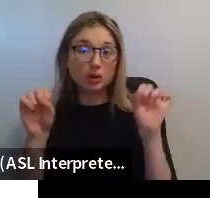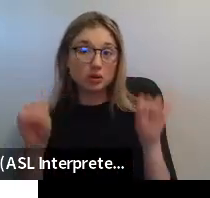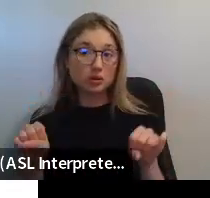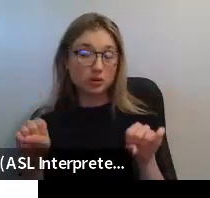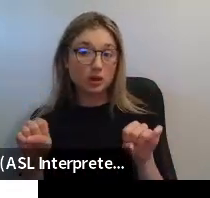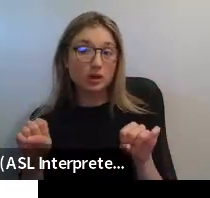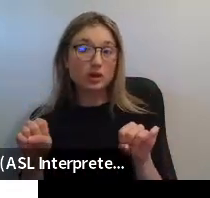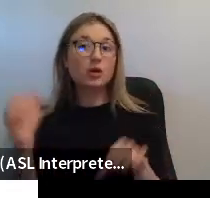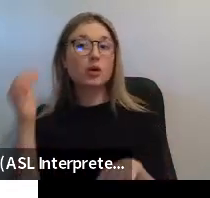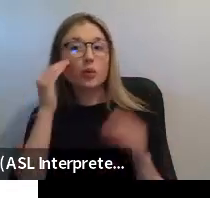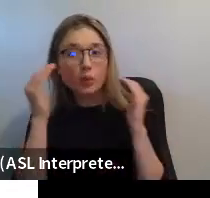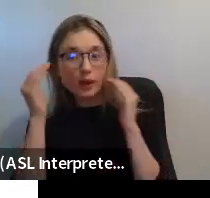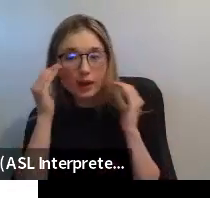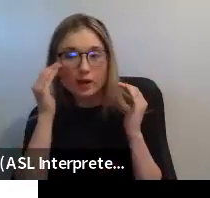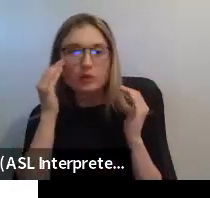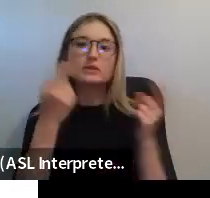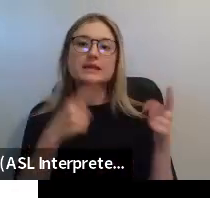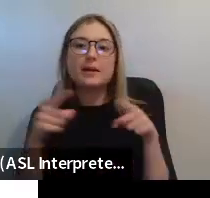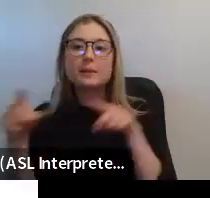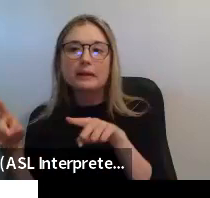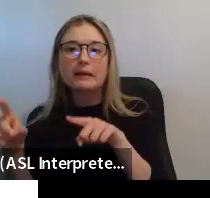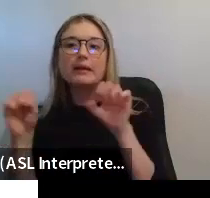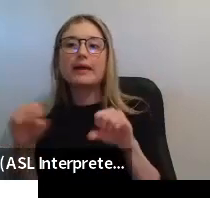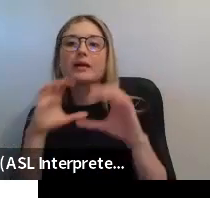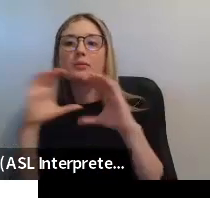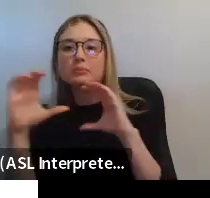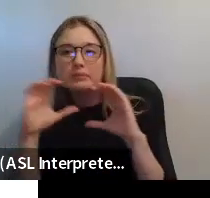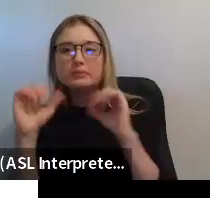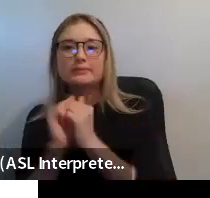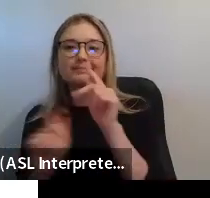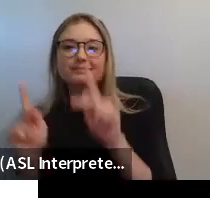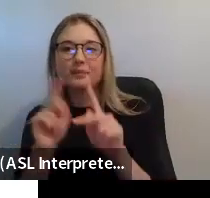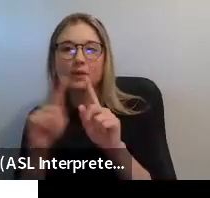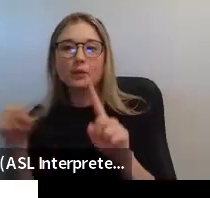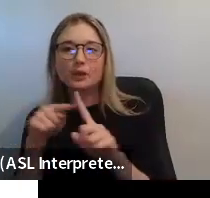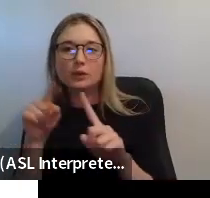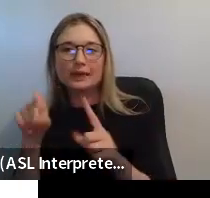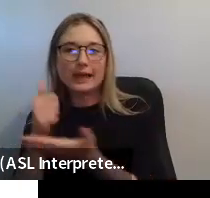And it's an important so that you can stay aware you can communicate with someone if you need assistance afterwards. And so just making sure everything is traged in case there's a power outage after the disaster.